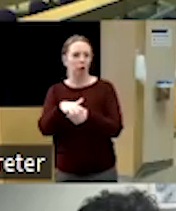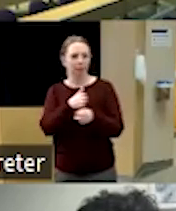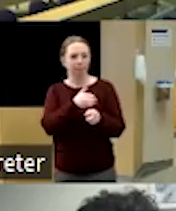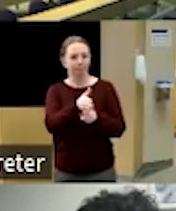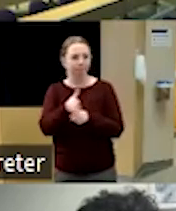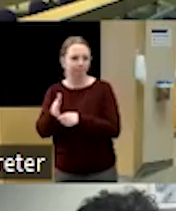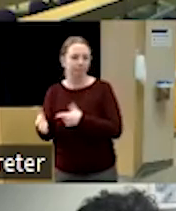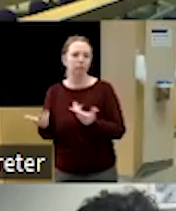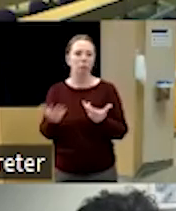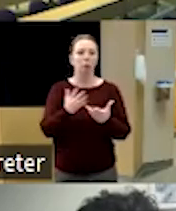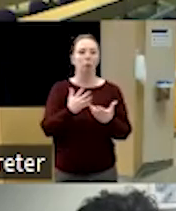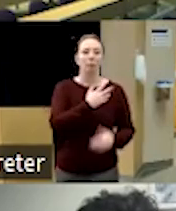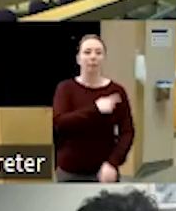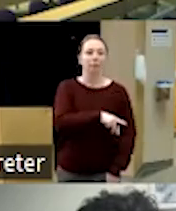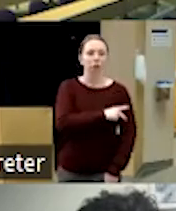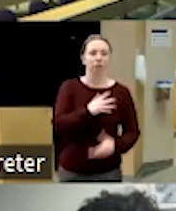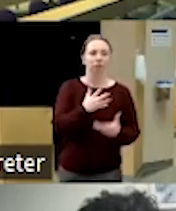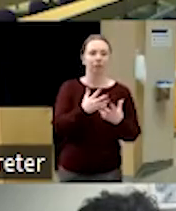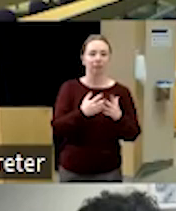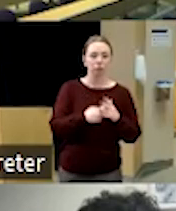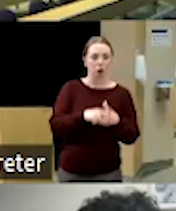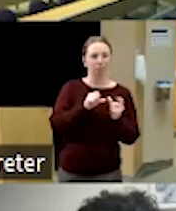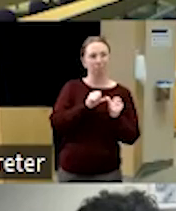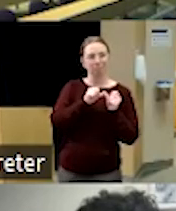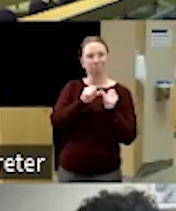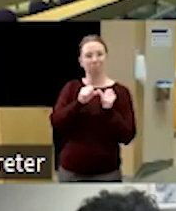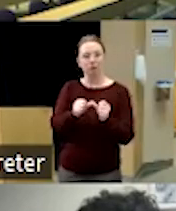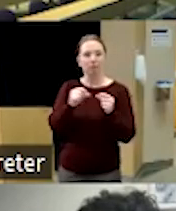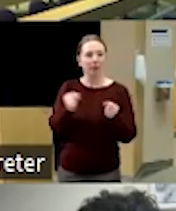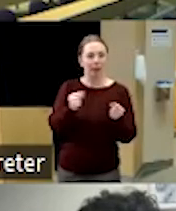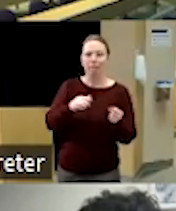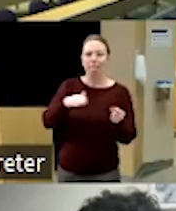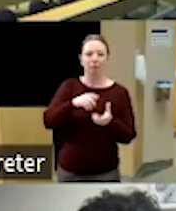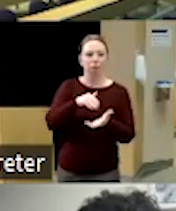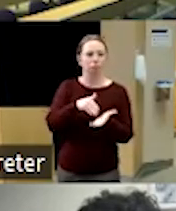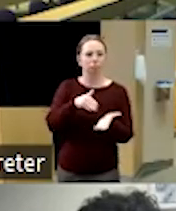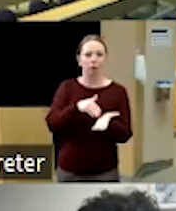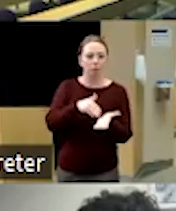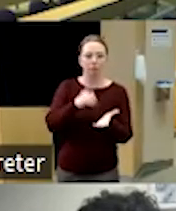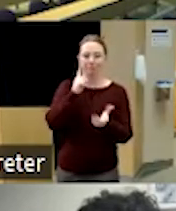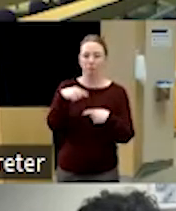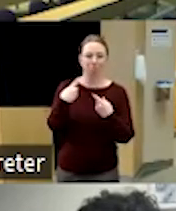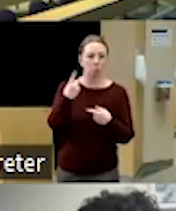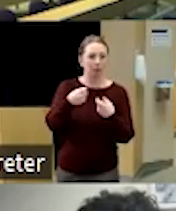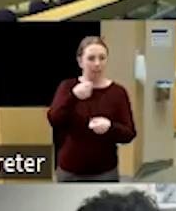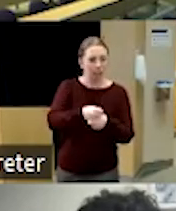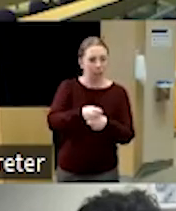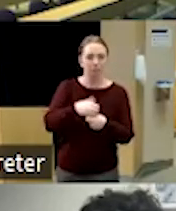so the ones that have not been sick for a year or have not been treated with opioids yet and we have